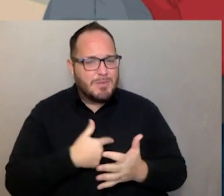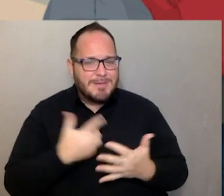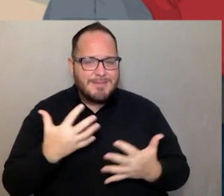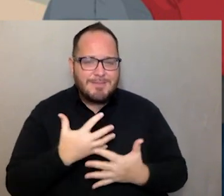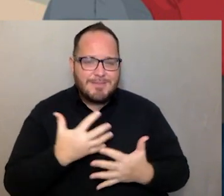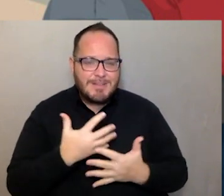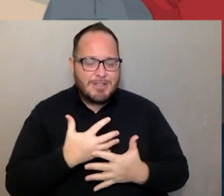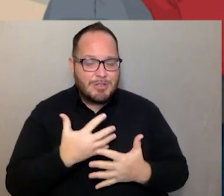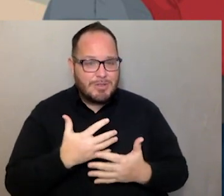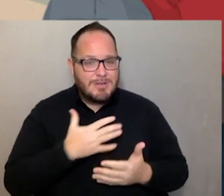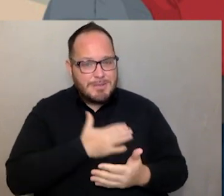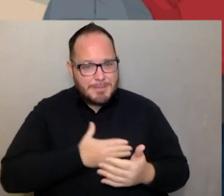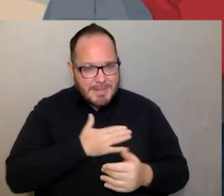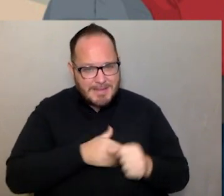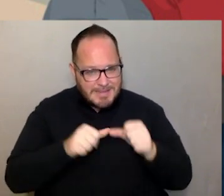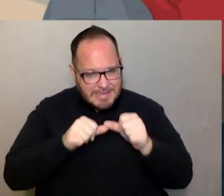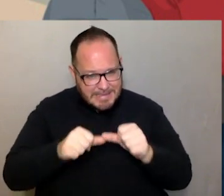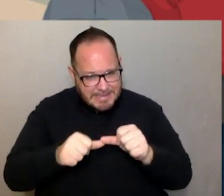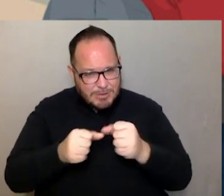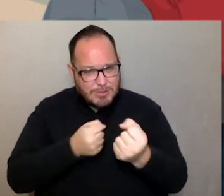PROGRAM BECAUSE MANY PEOPLE IN OREGON NEED THIS